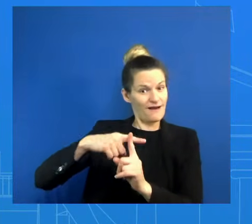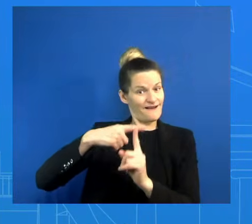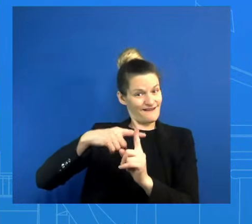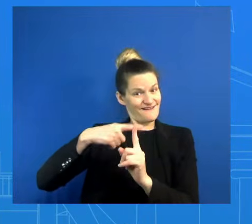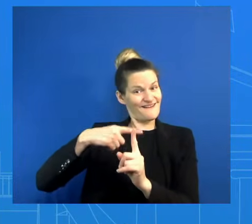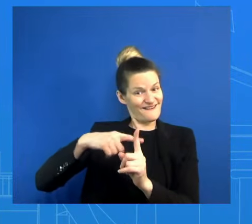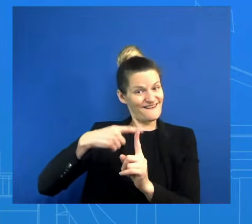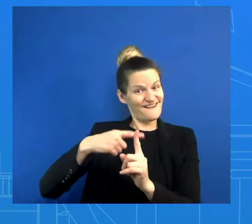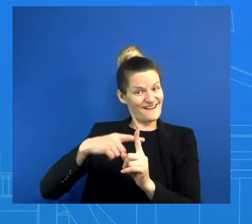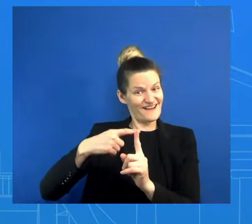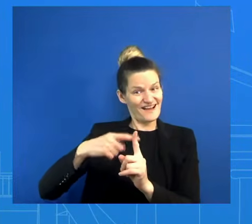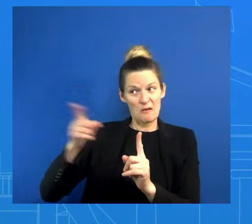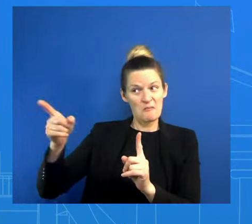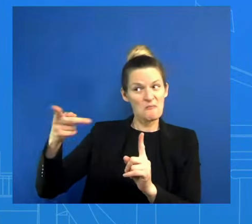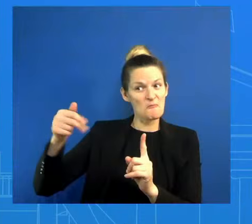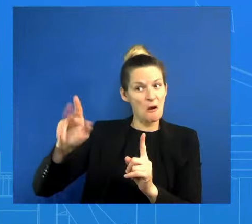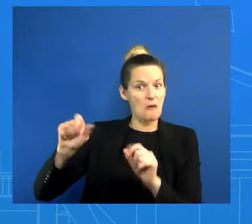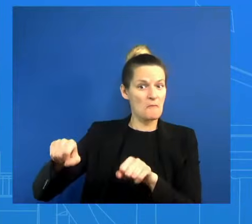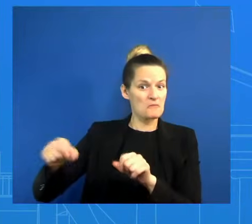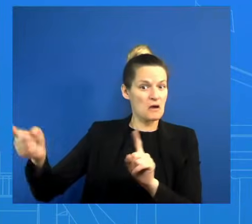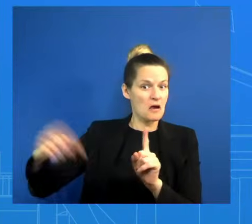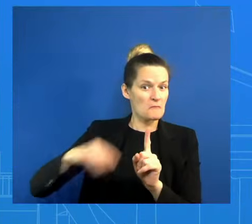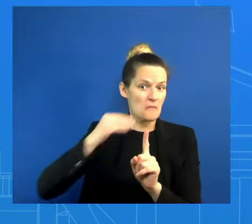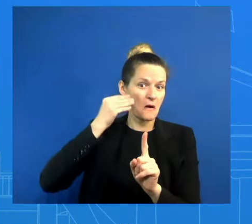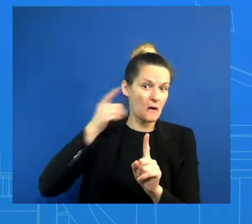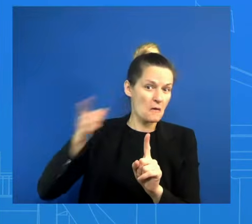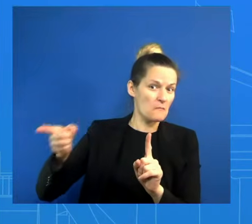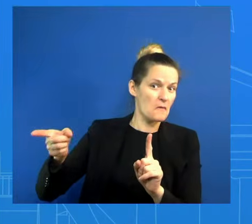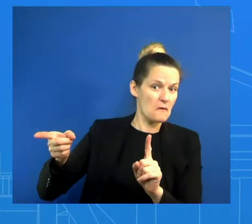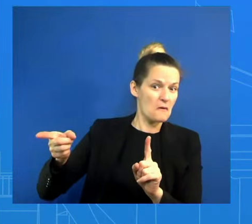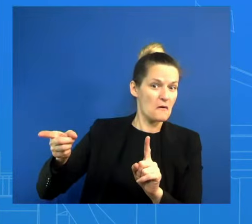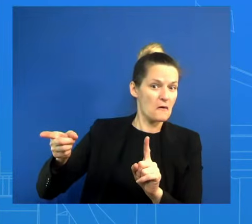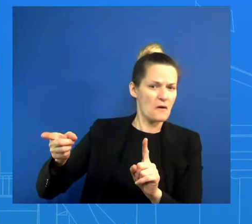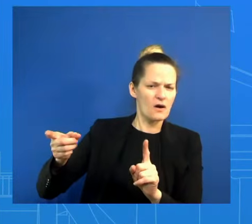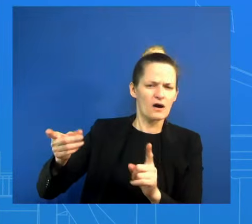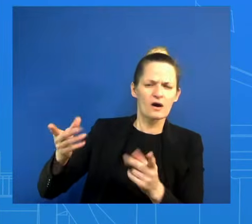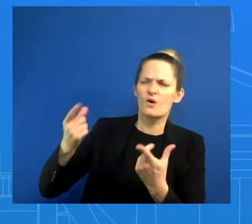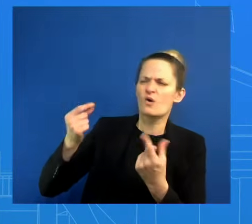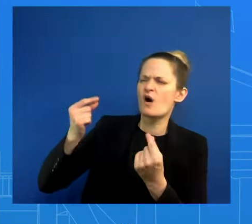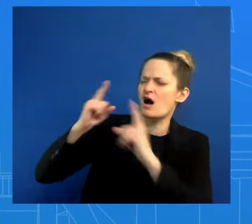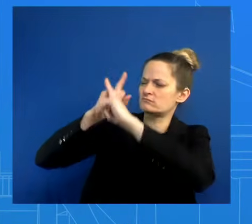based on the current state of play between our two countries. Ms. Jean-Pierre: So, I can say this, and the President said this yesterday: